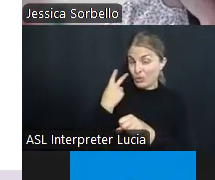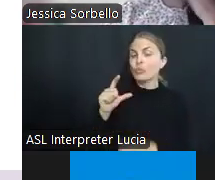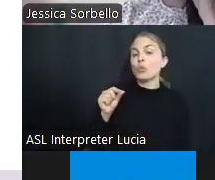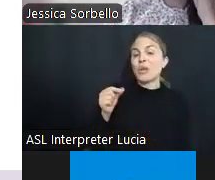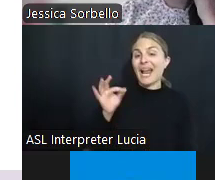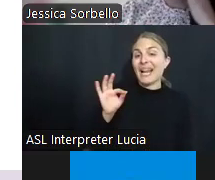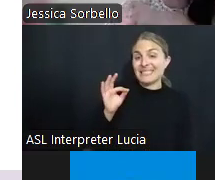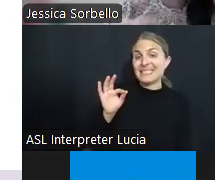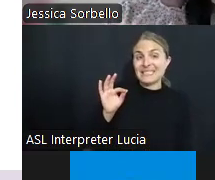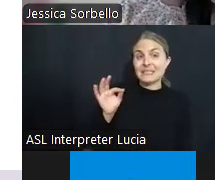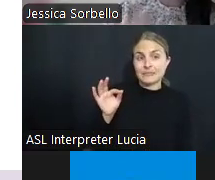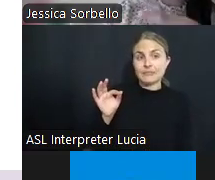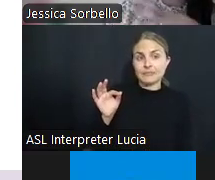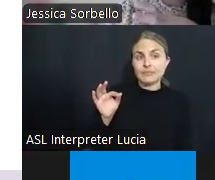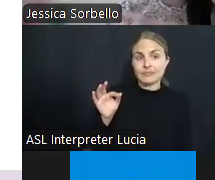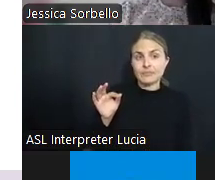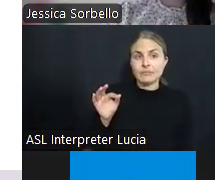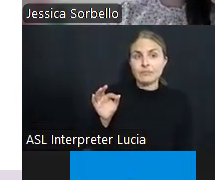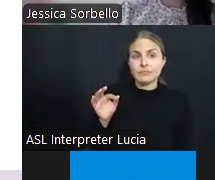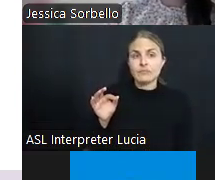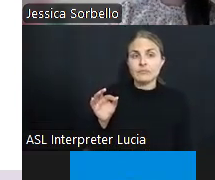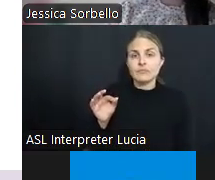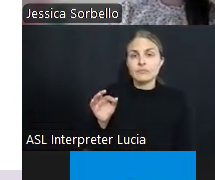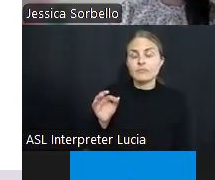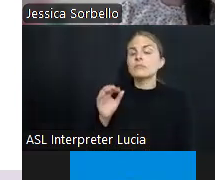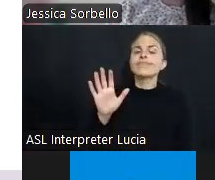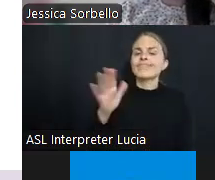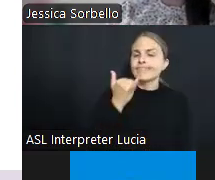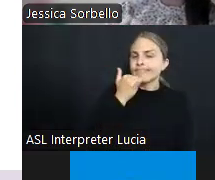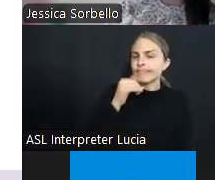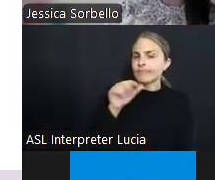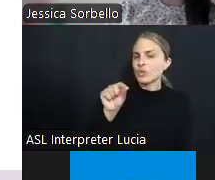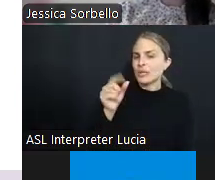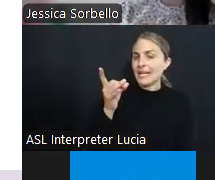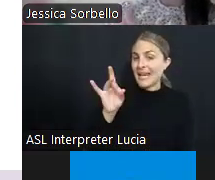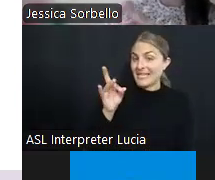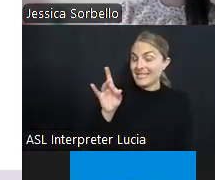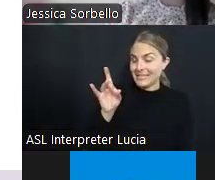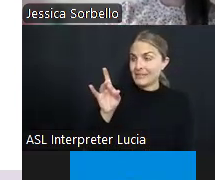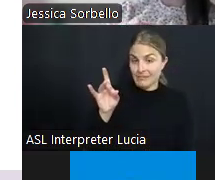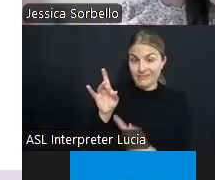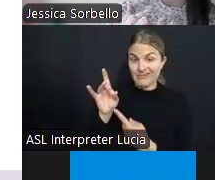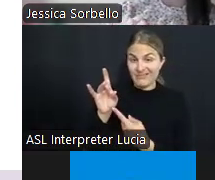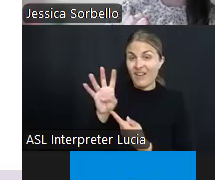. Specifically 2018. In 2018 there was 40,000 people that